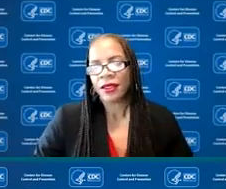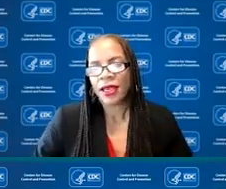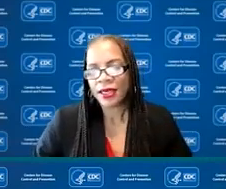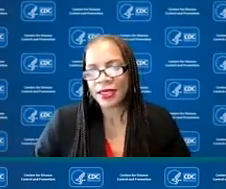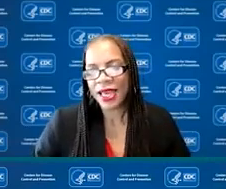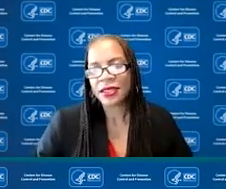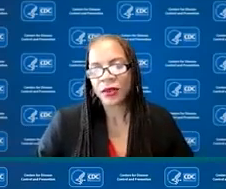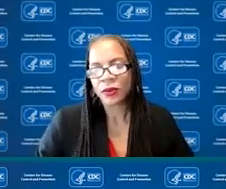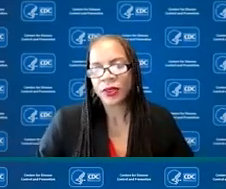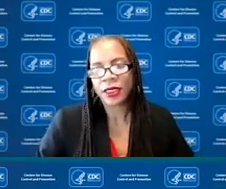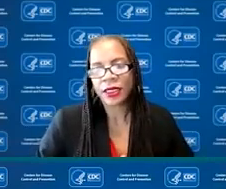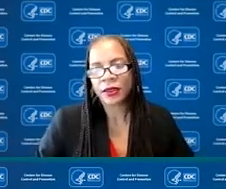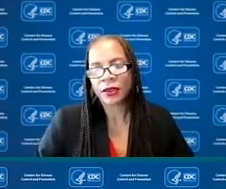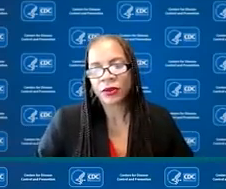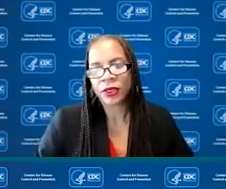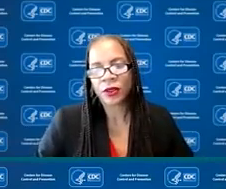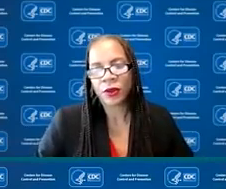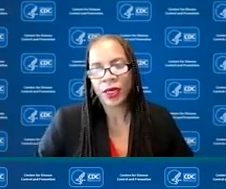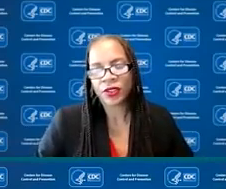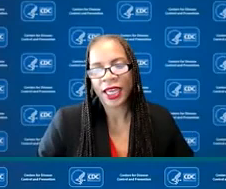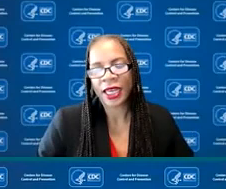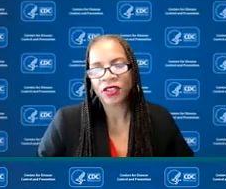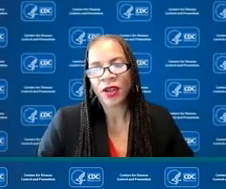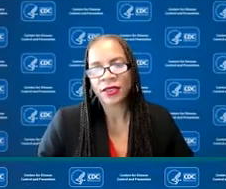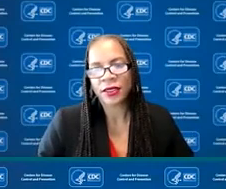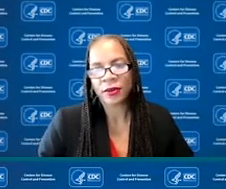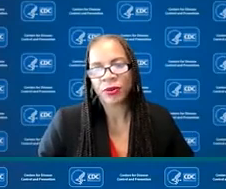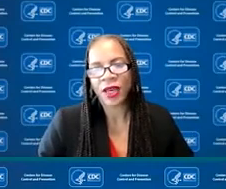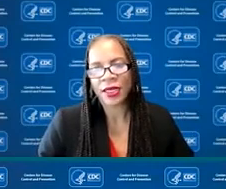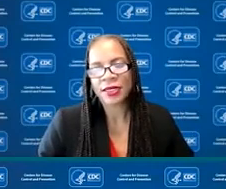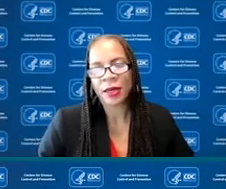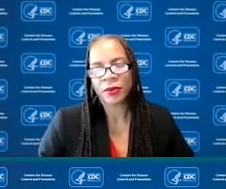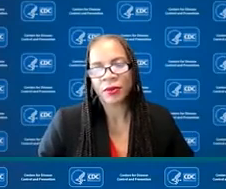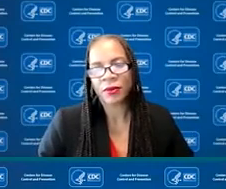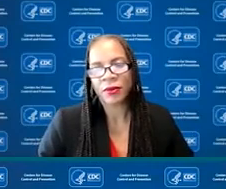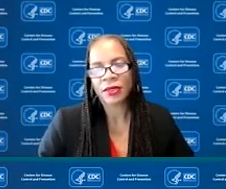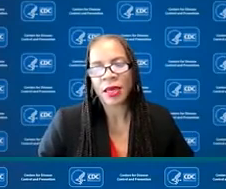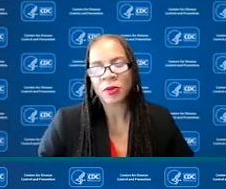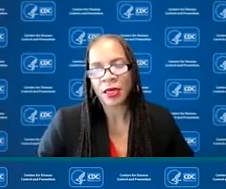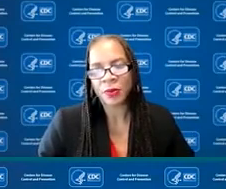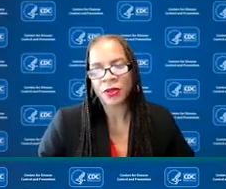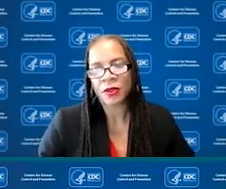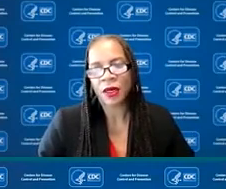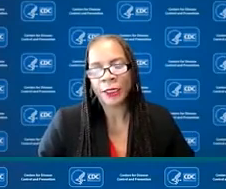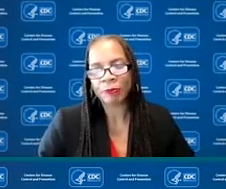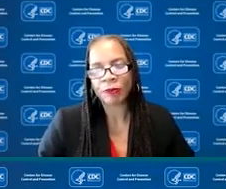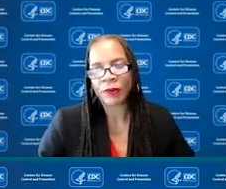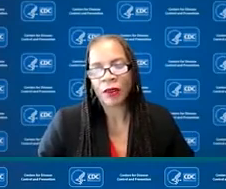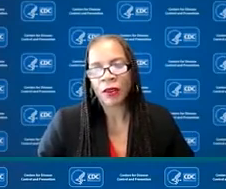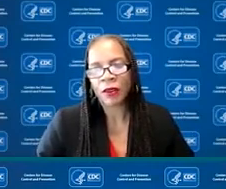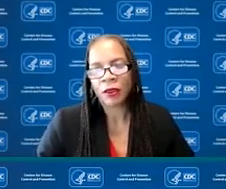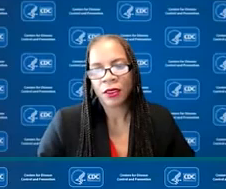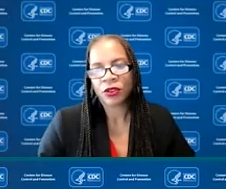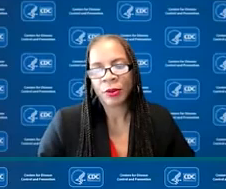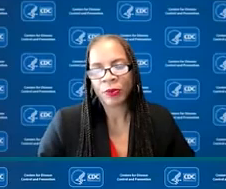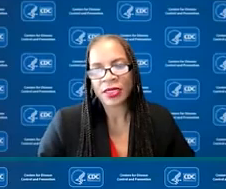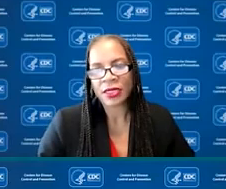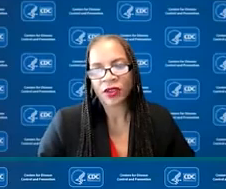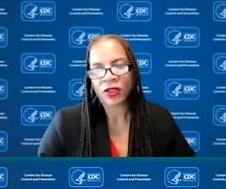Yes, that is a really critical question, and I tried to provide some tips during my presentation.